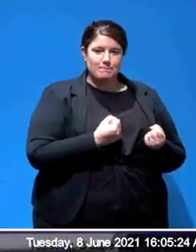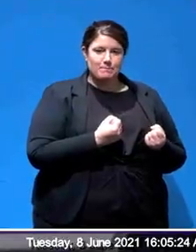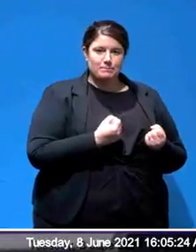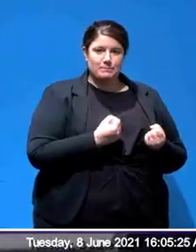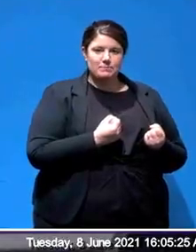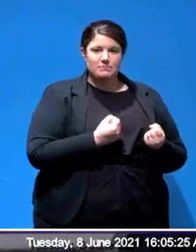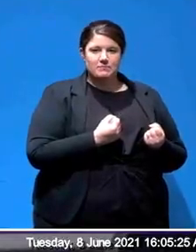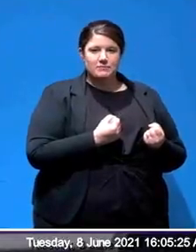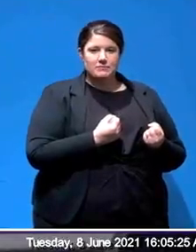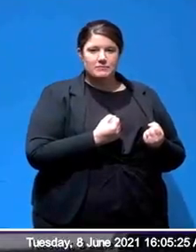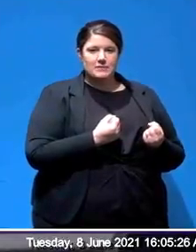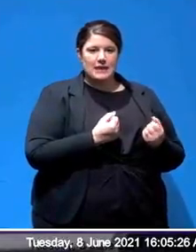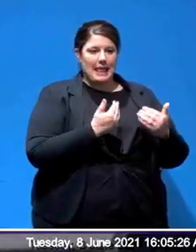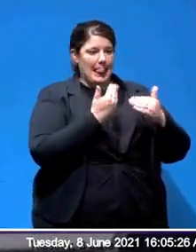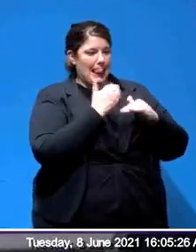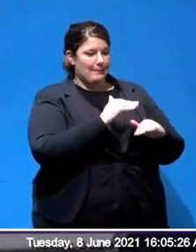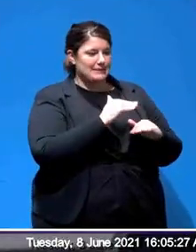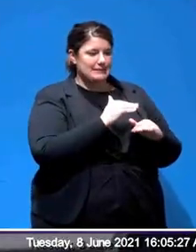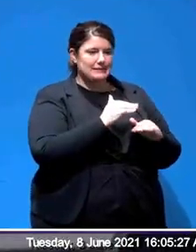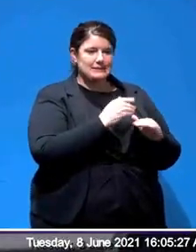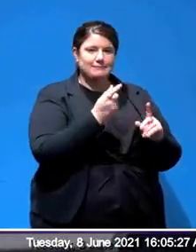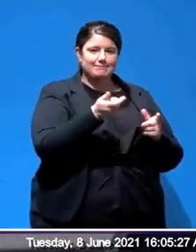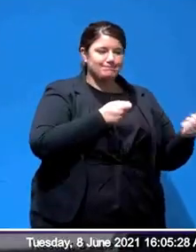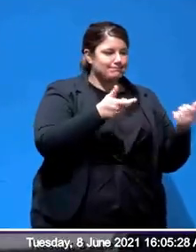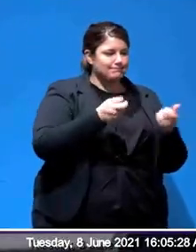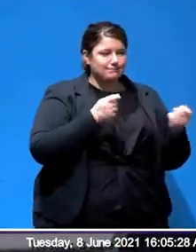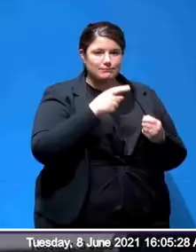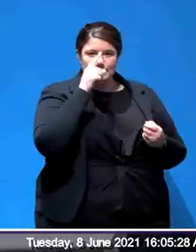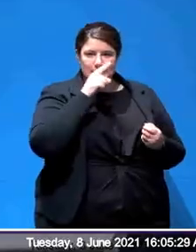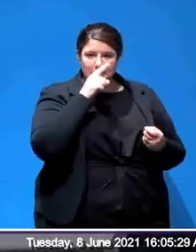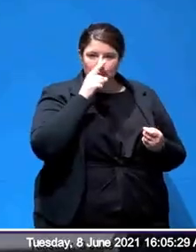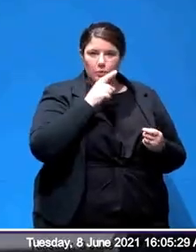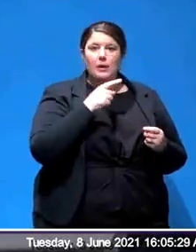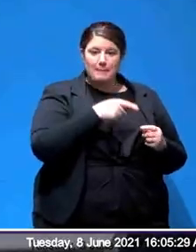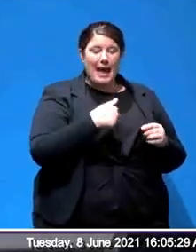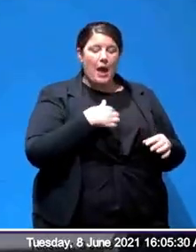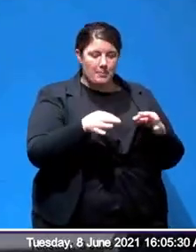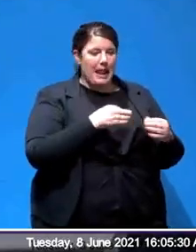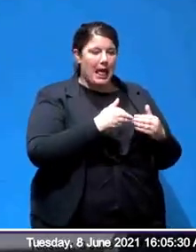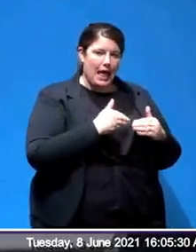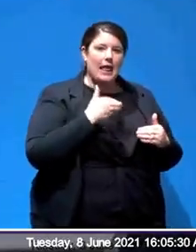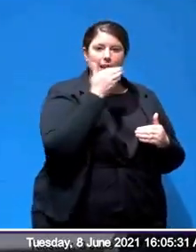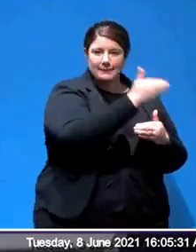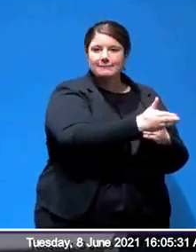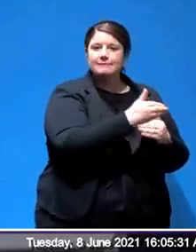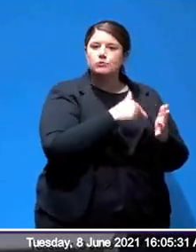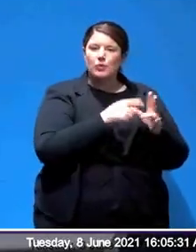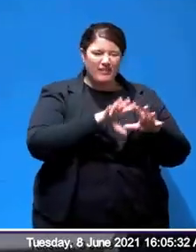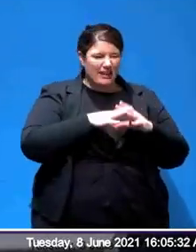inductions of people with lived experience. However, that is in our plan to have everything about you with you, to have